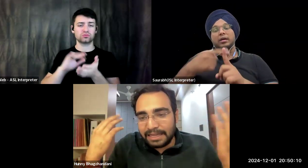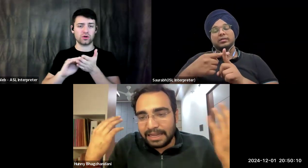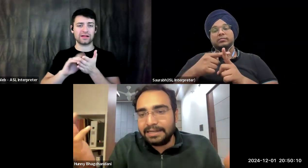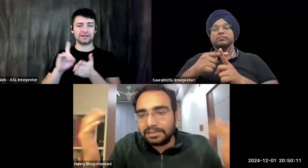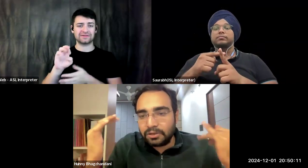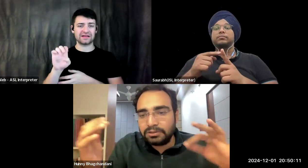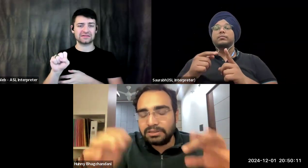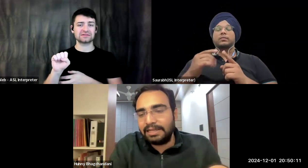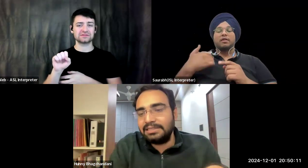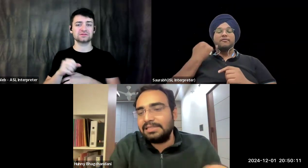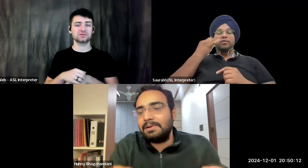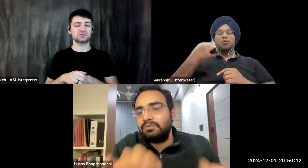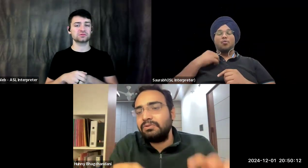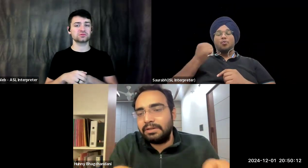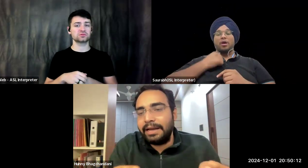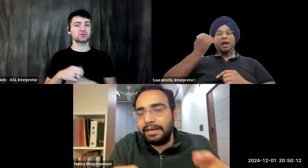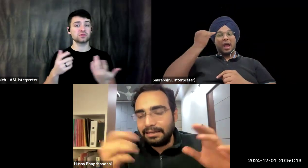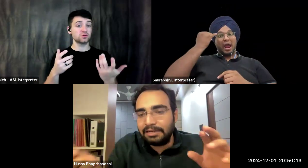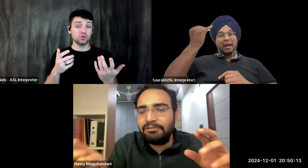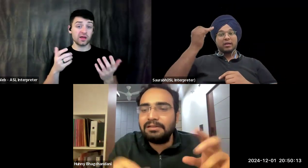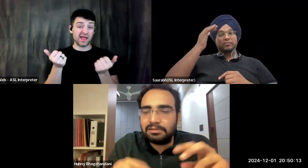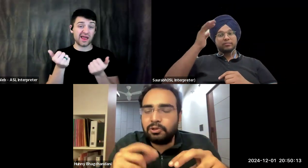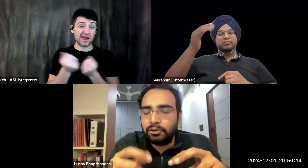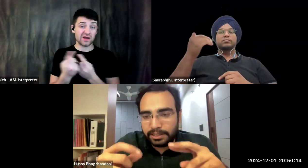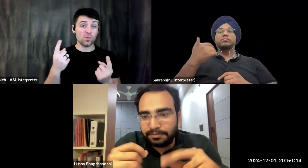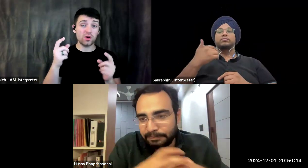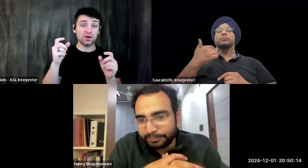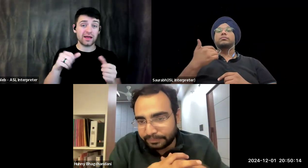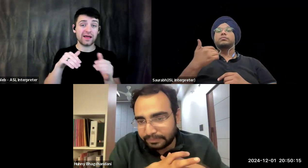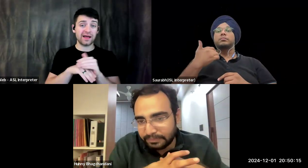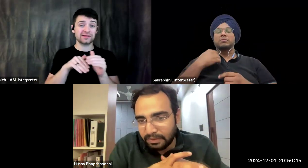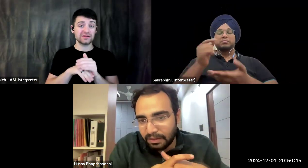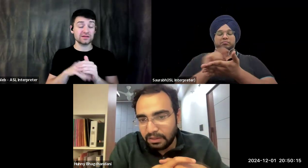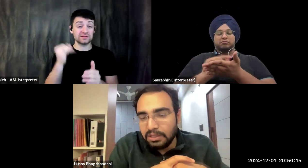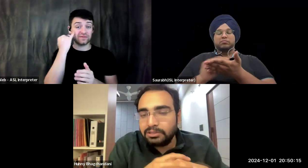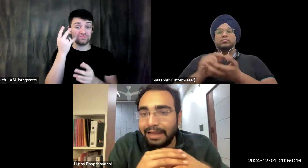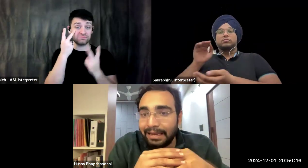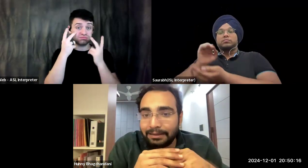if they have their any idea thoughts they can just able to write and it will store it.